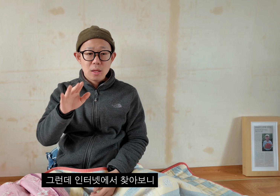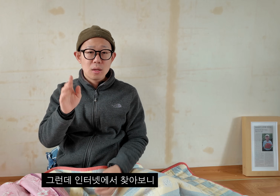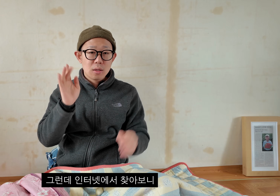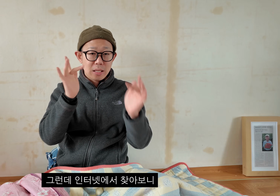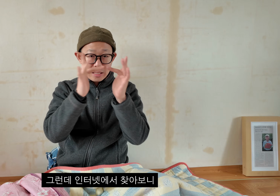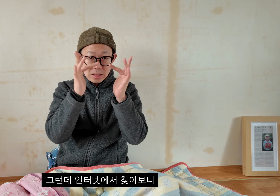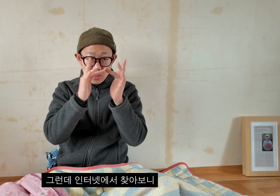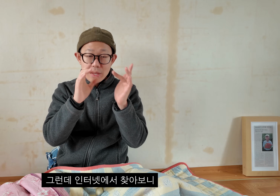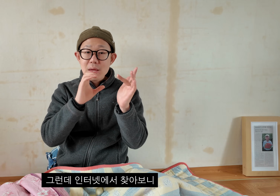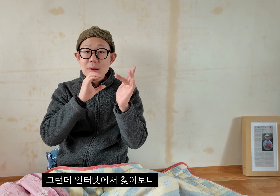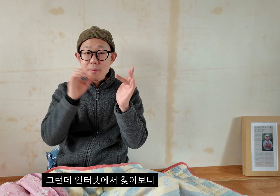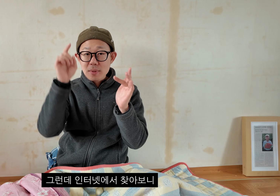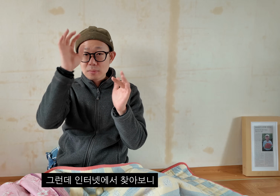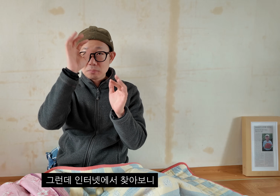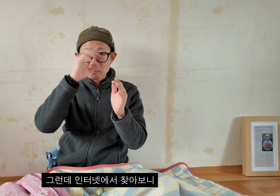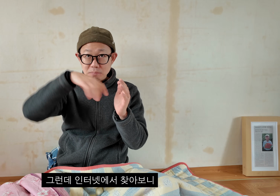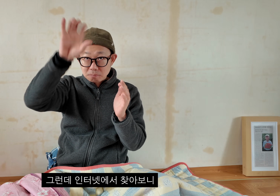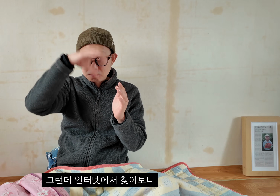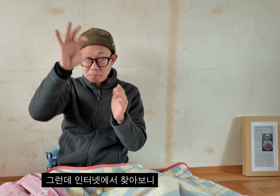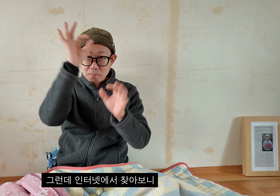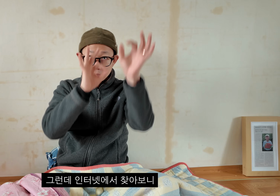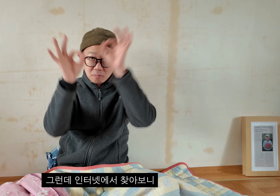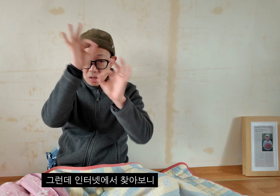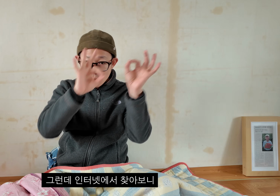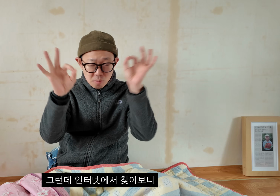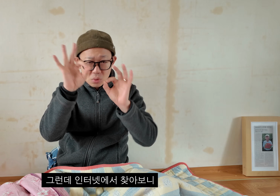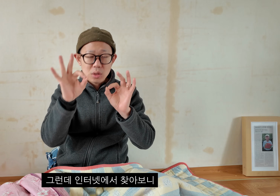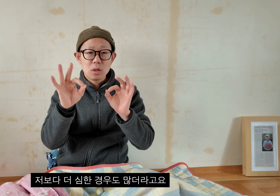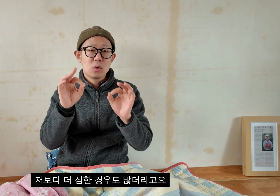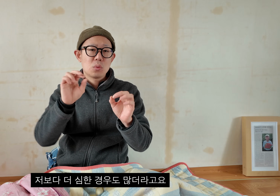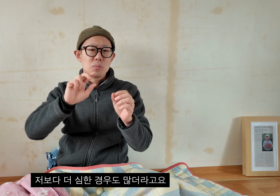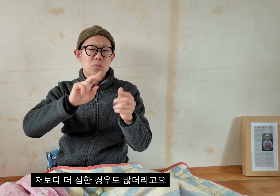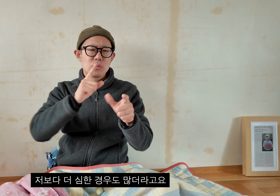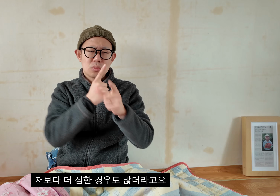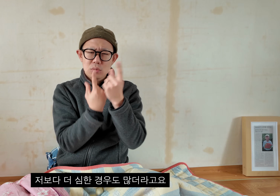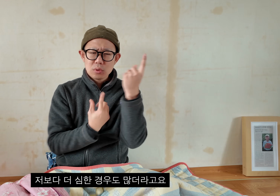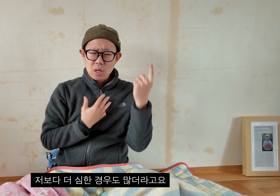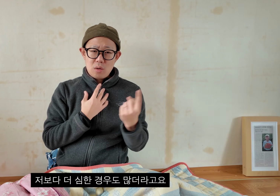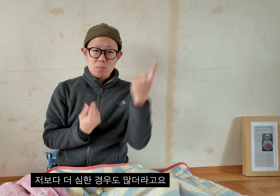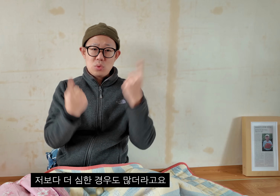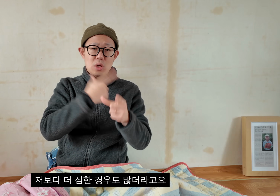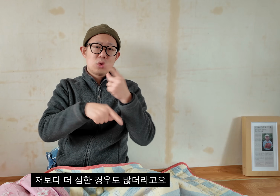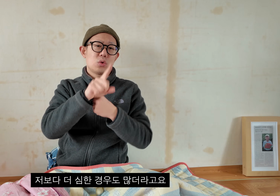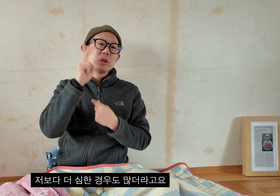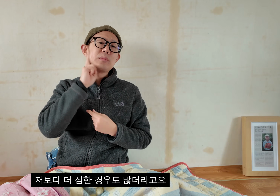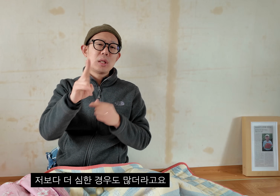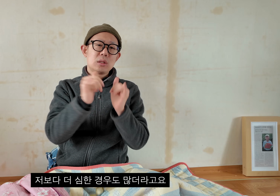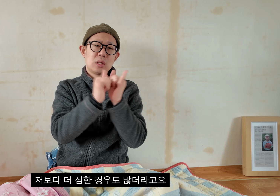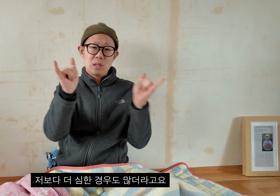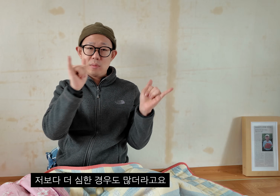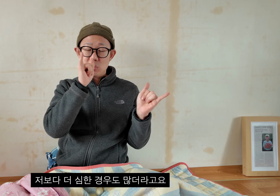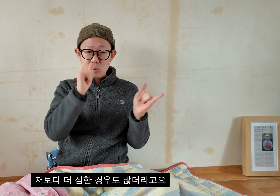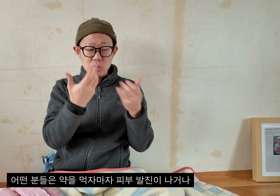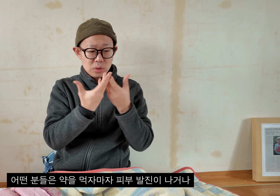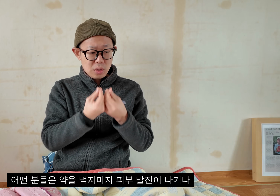But online, I saw worse cases.